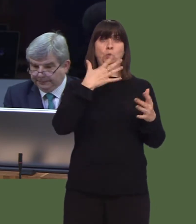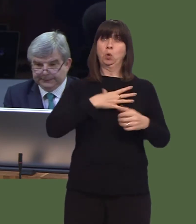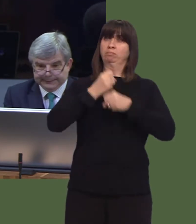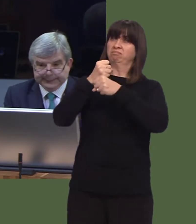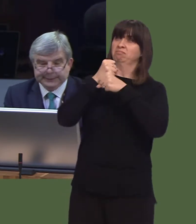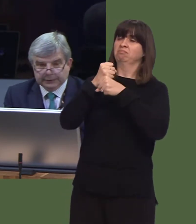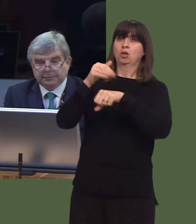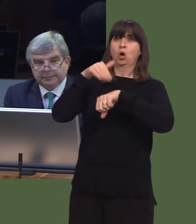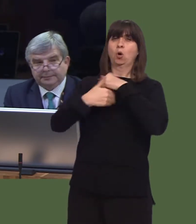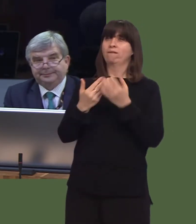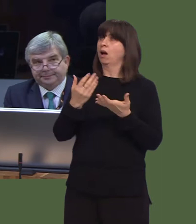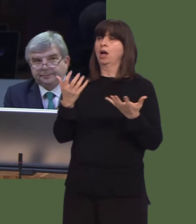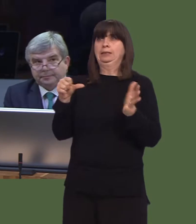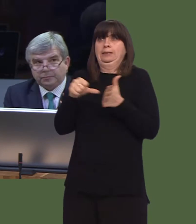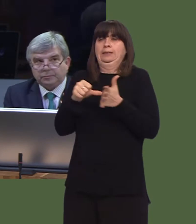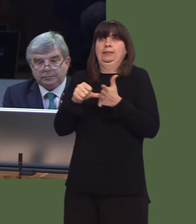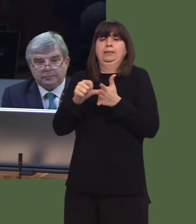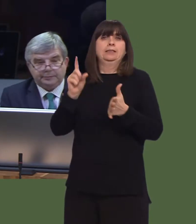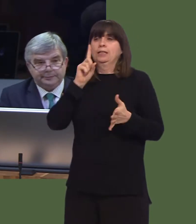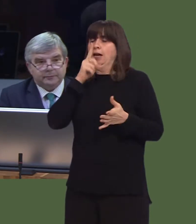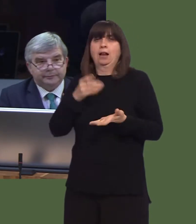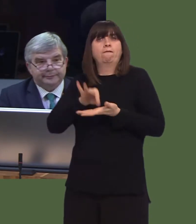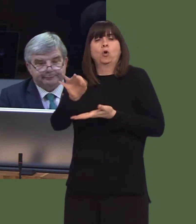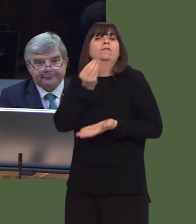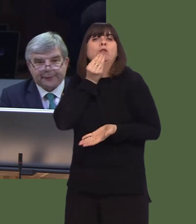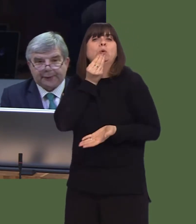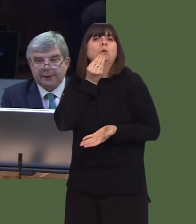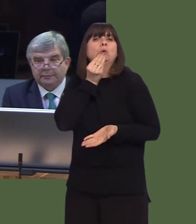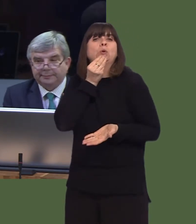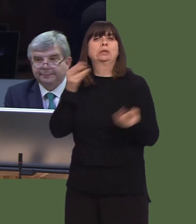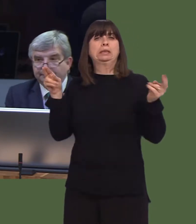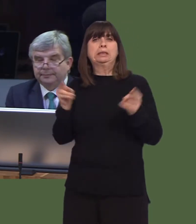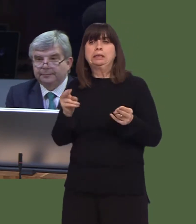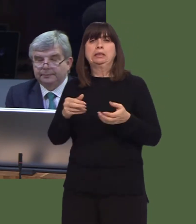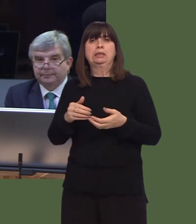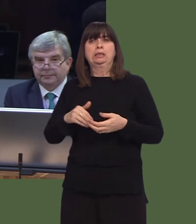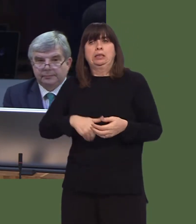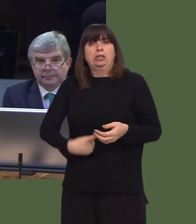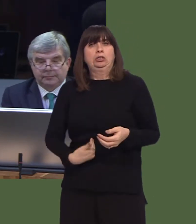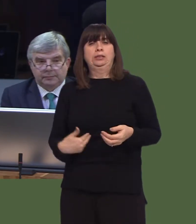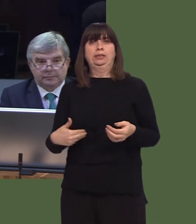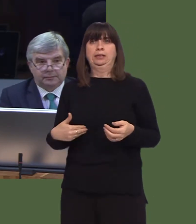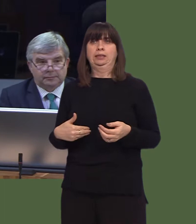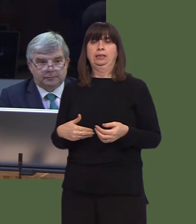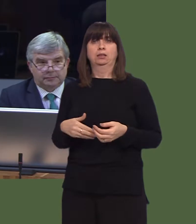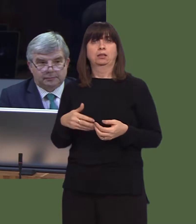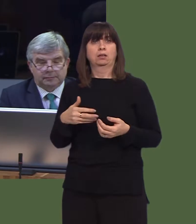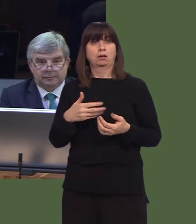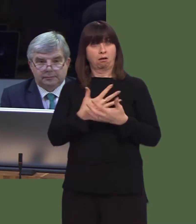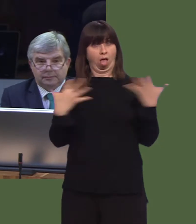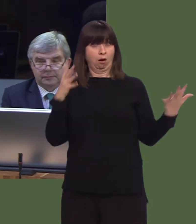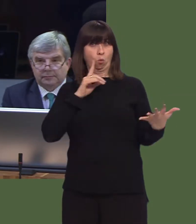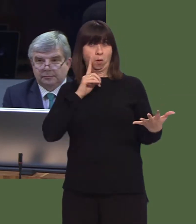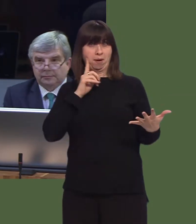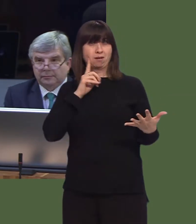next few months, and there is an issue related to women here, because it is they who primarily